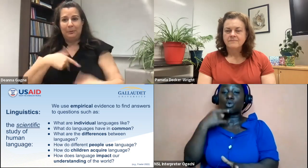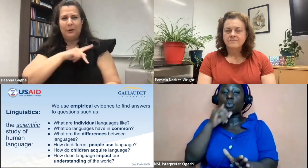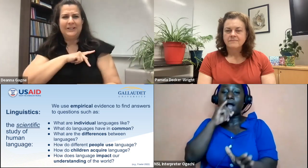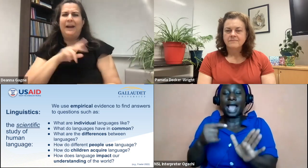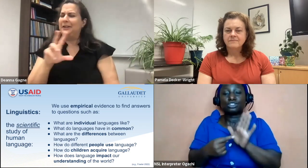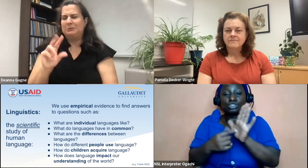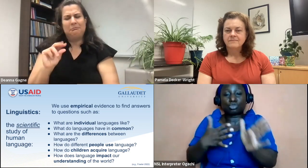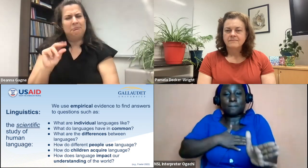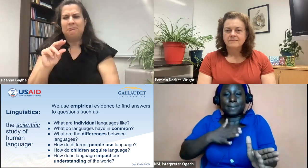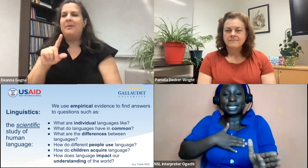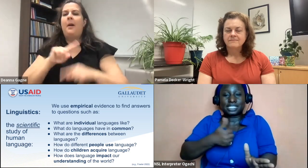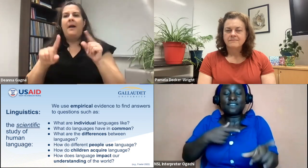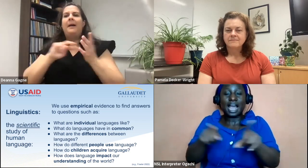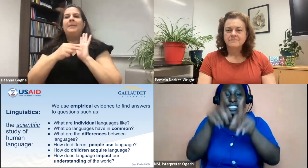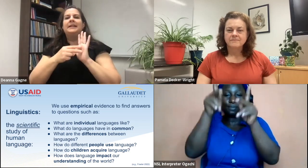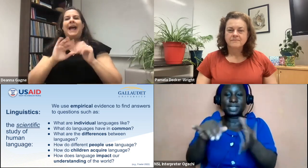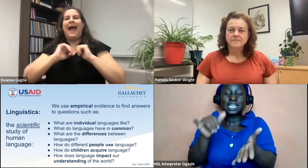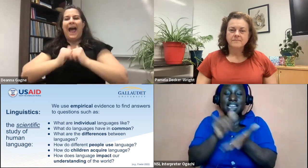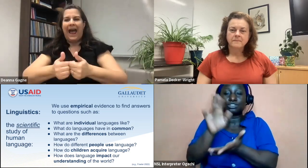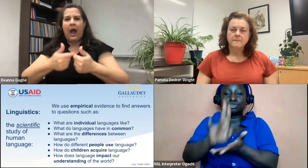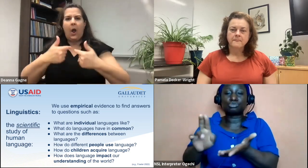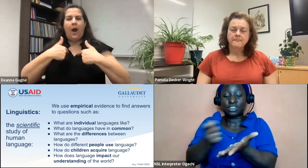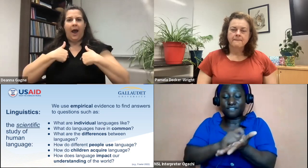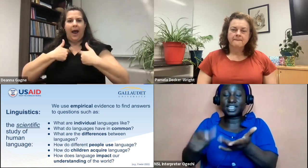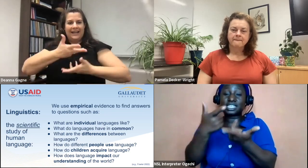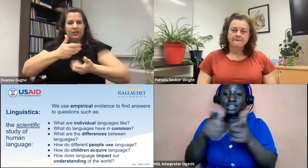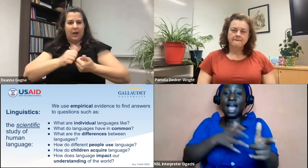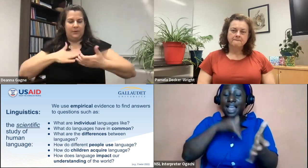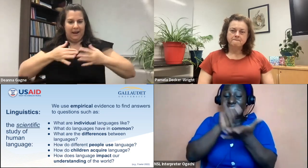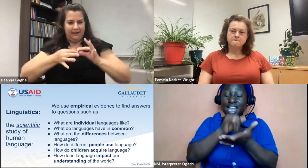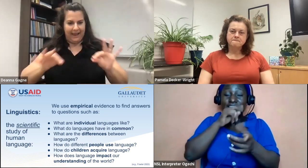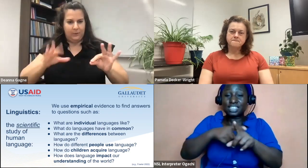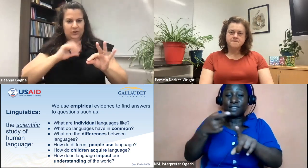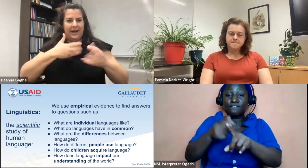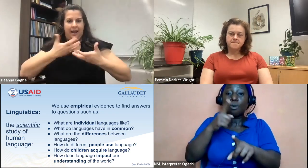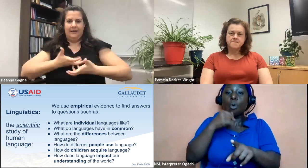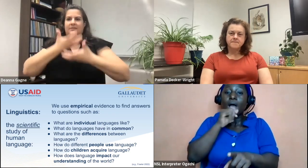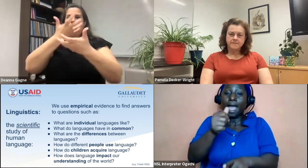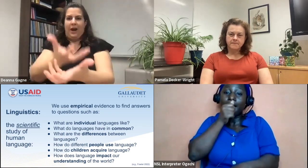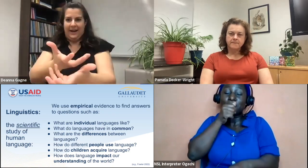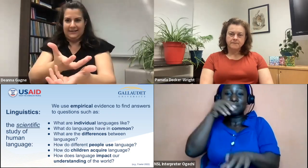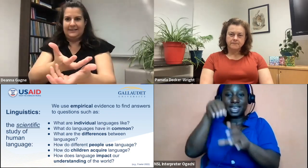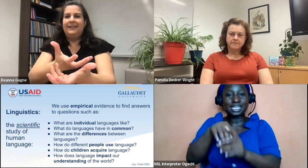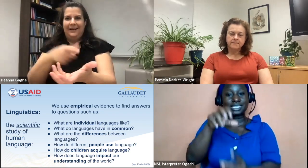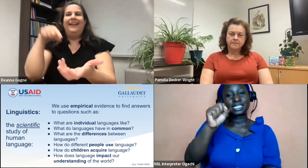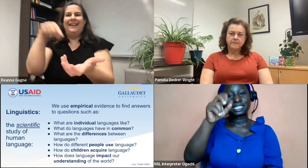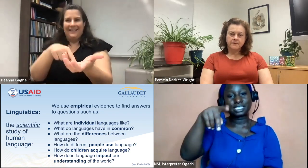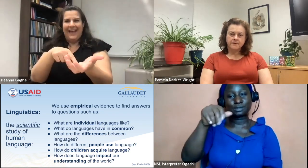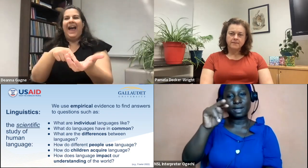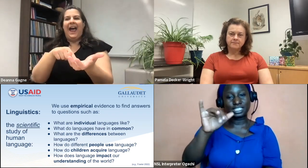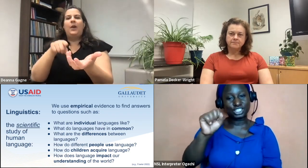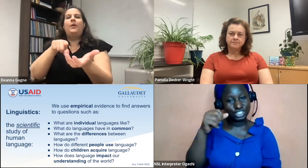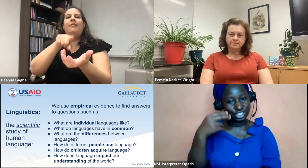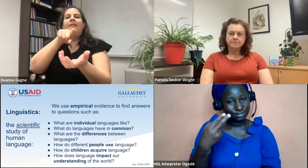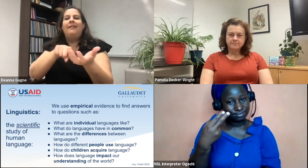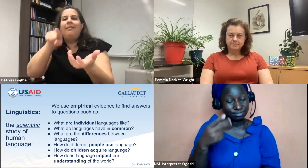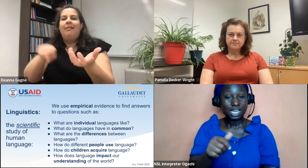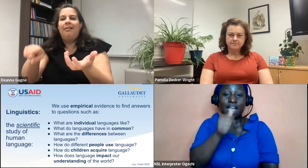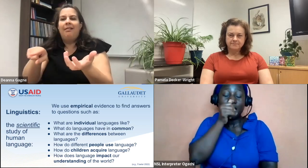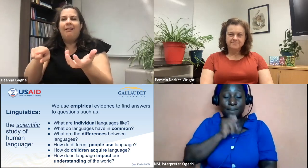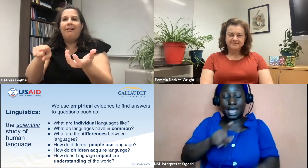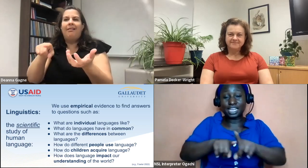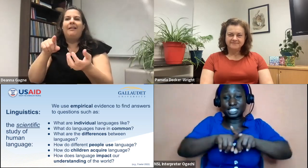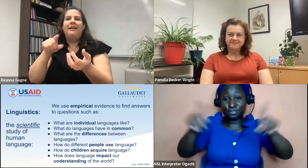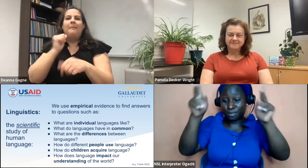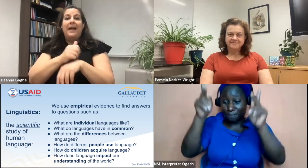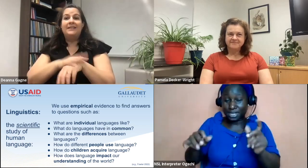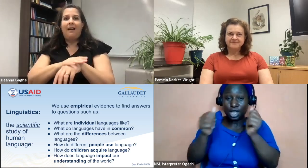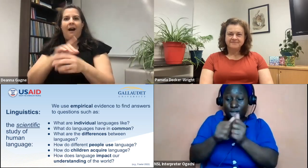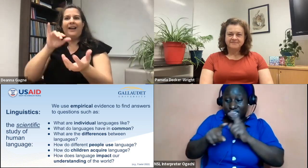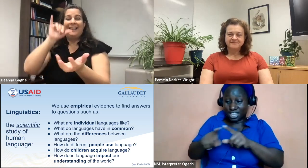Now am I completely different person with multiple personalities? No, in fact, it's just the fact that I am interacting in language that brings forth different parts of me that has